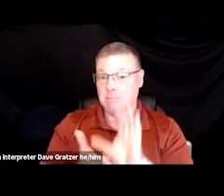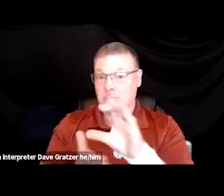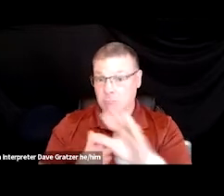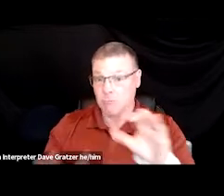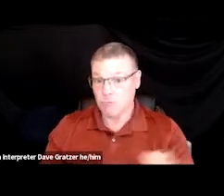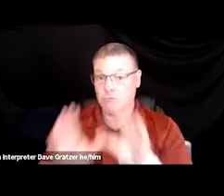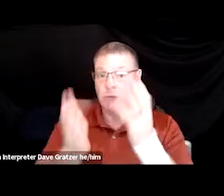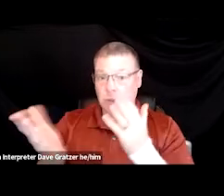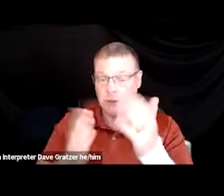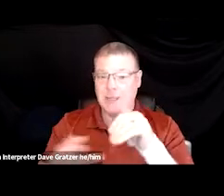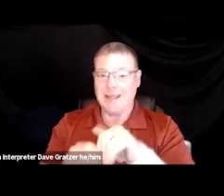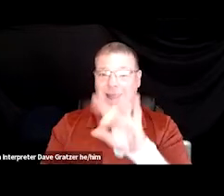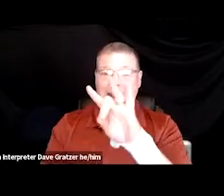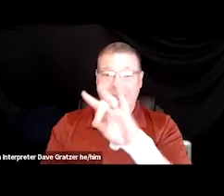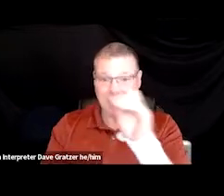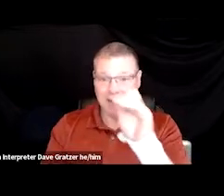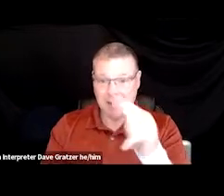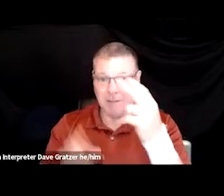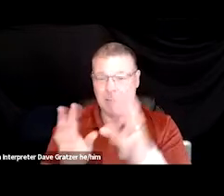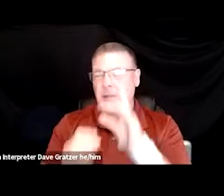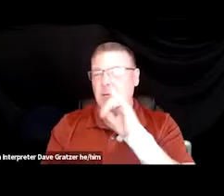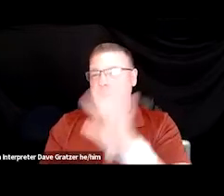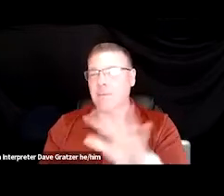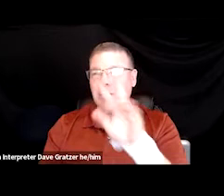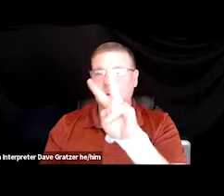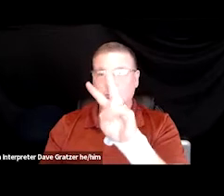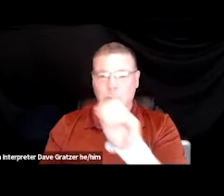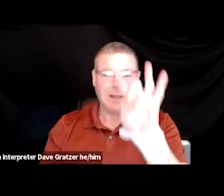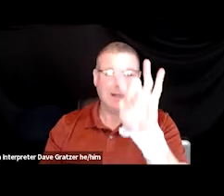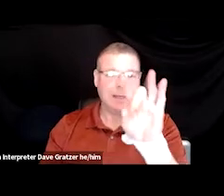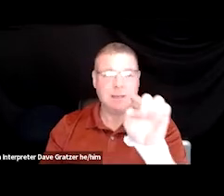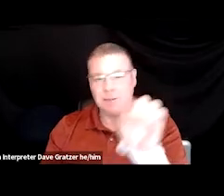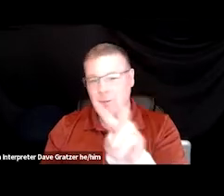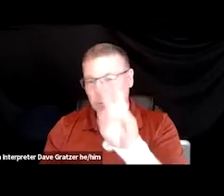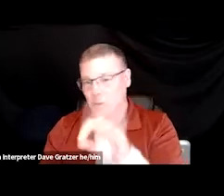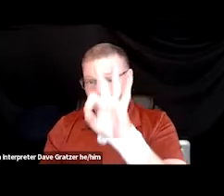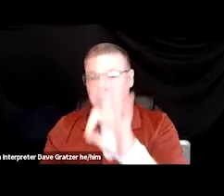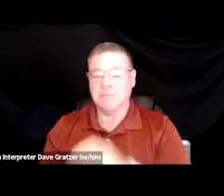in the 80th legislative session, which was around the 2008, 2009 biennium.